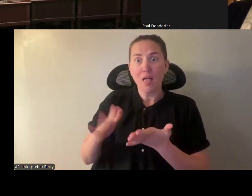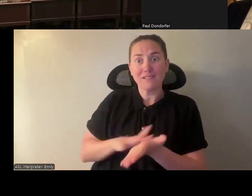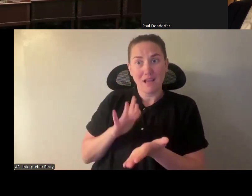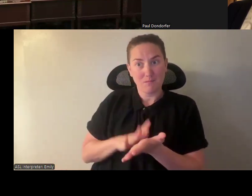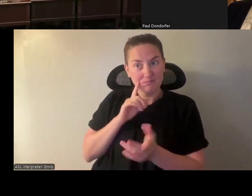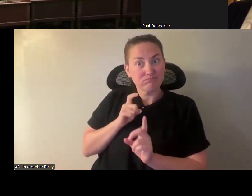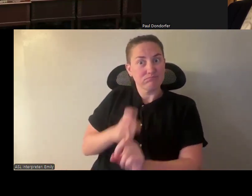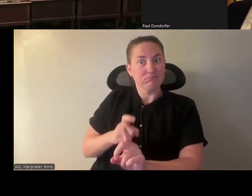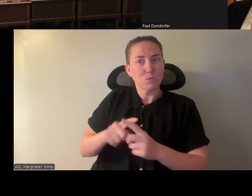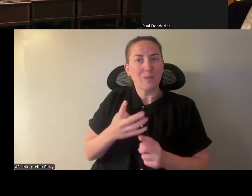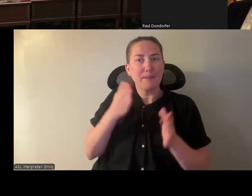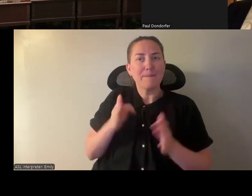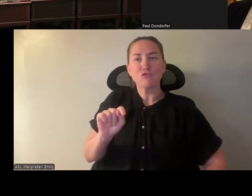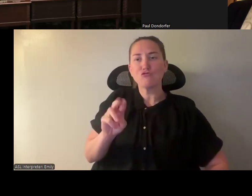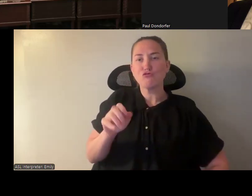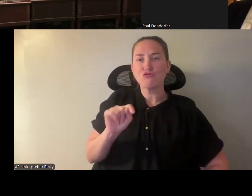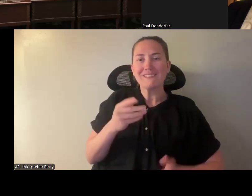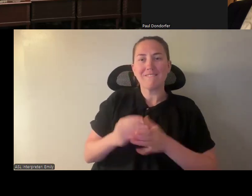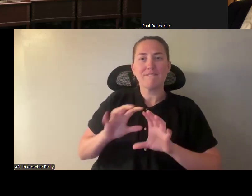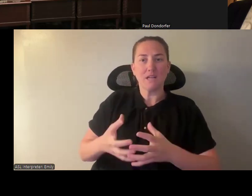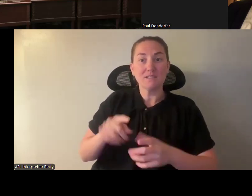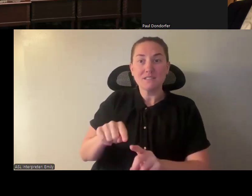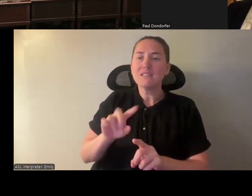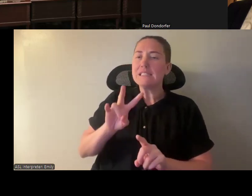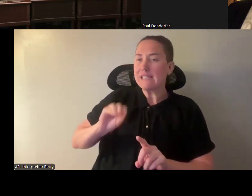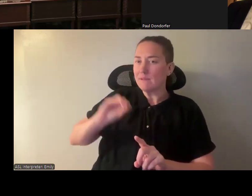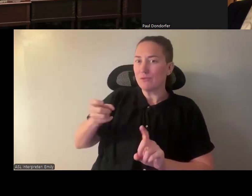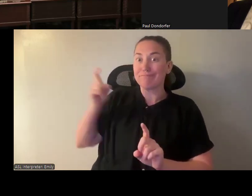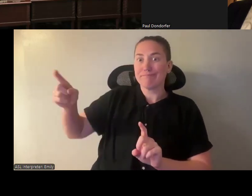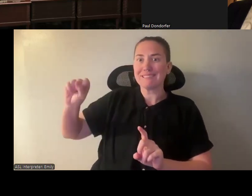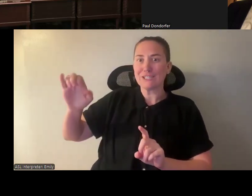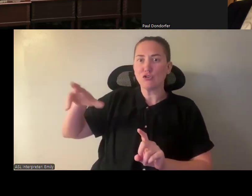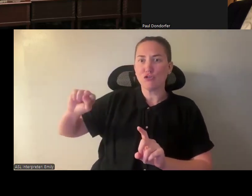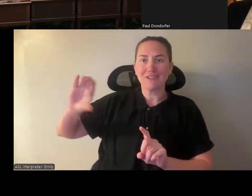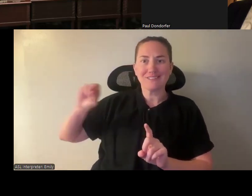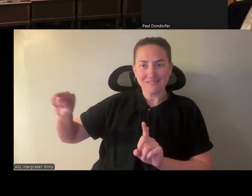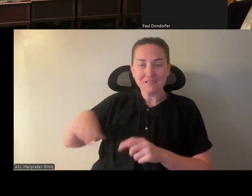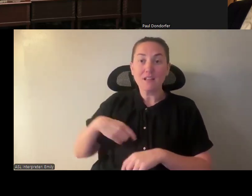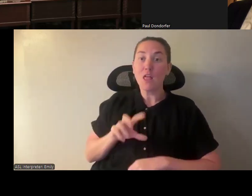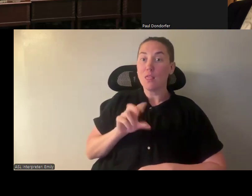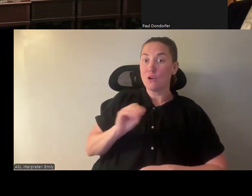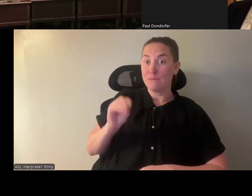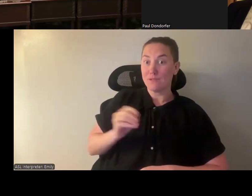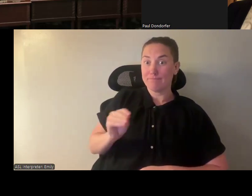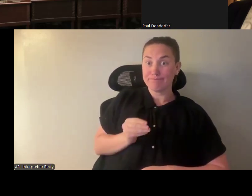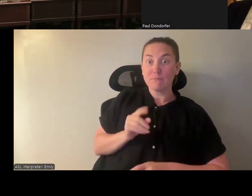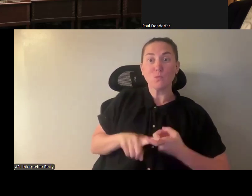the inmate trust fund and 70% goes to Securus So the that 30% goes into the MA trust fund and can